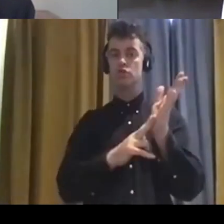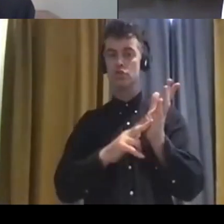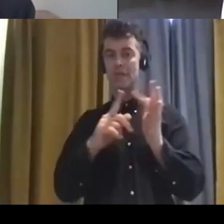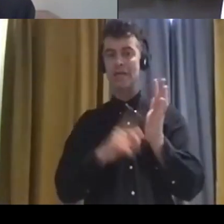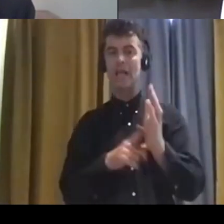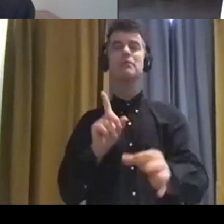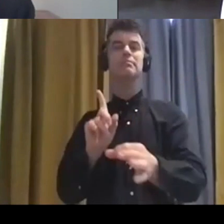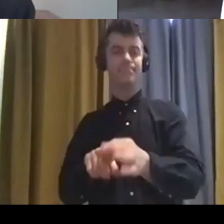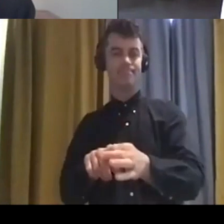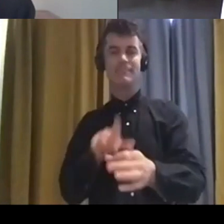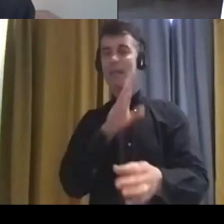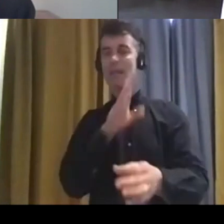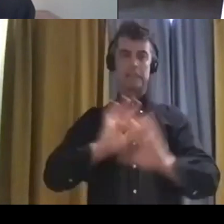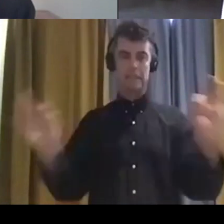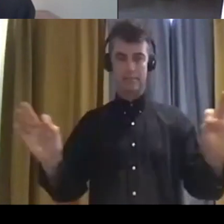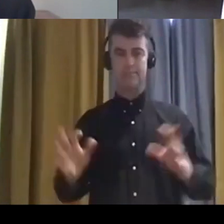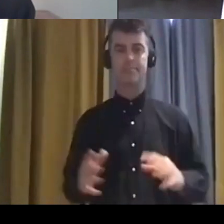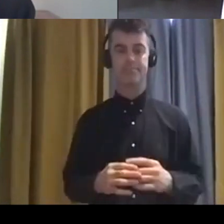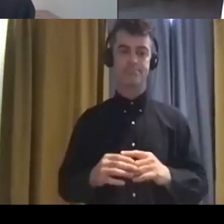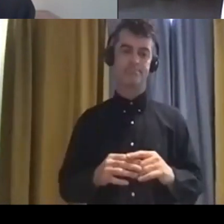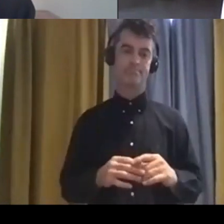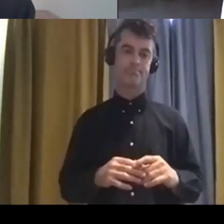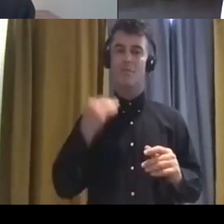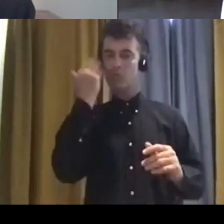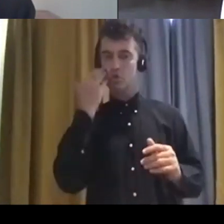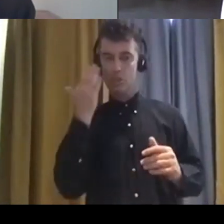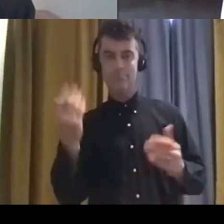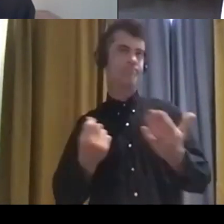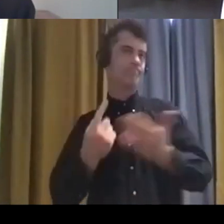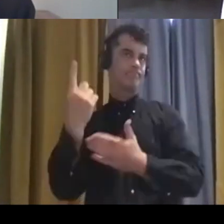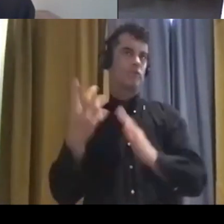you don't miss any of our future recordings as well. This kind of conversation is absolutely